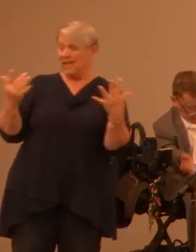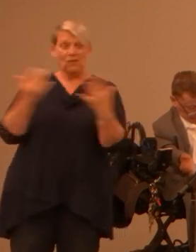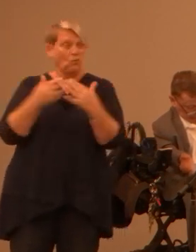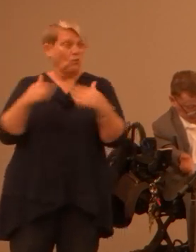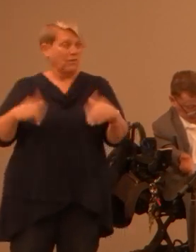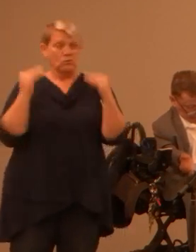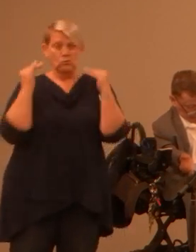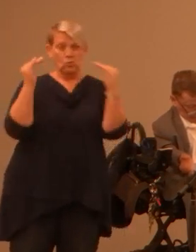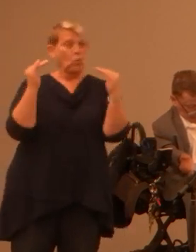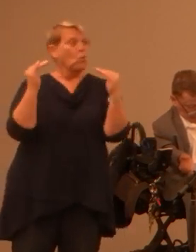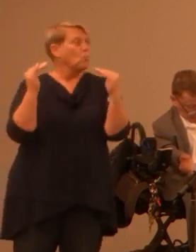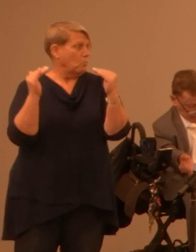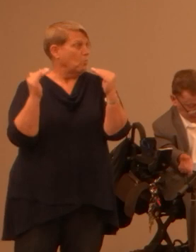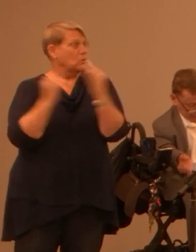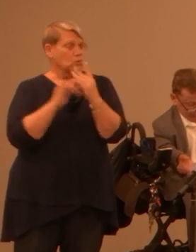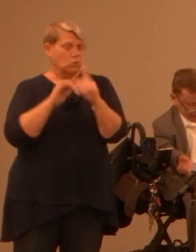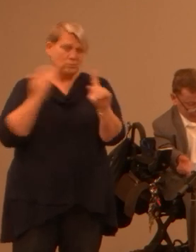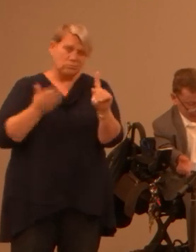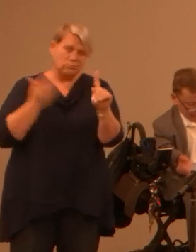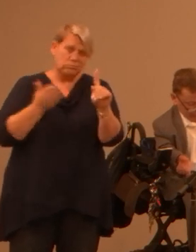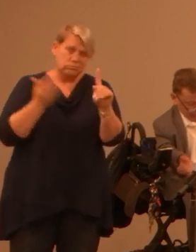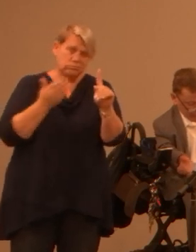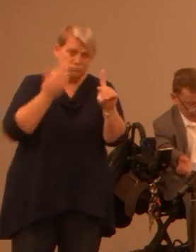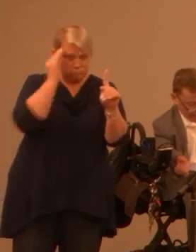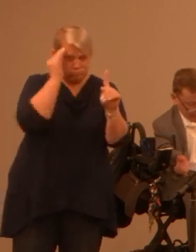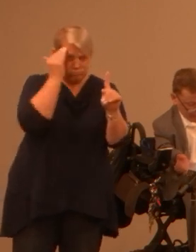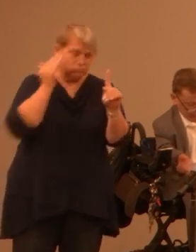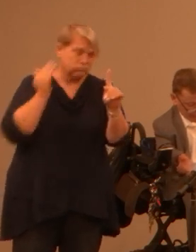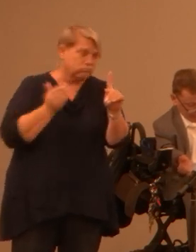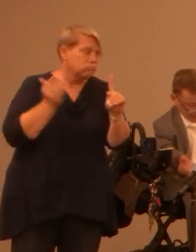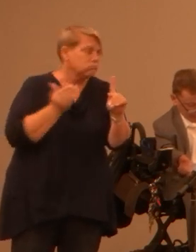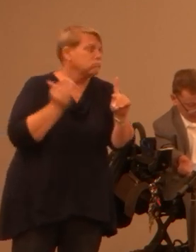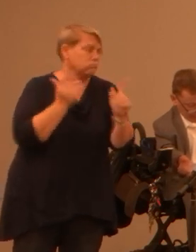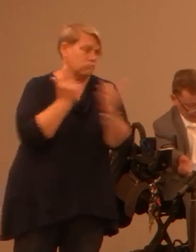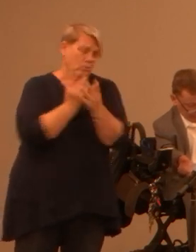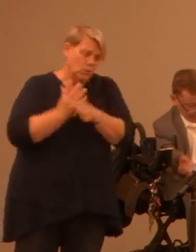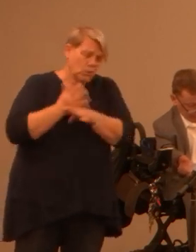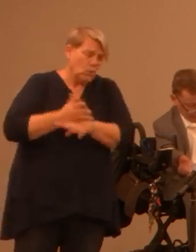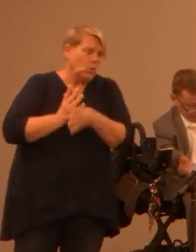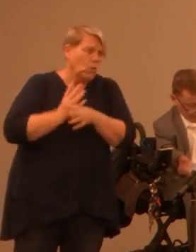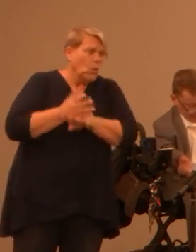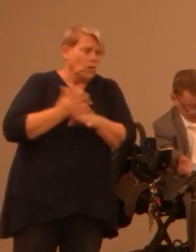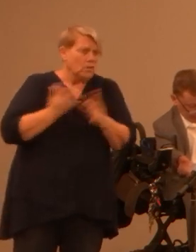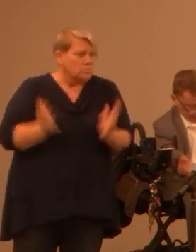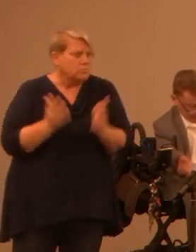to get where you are tonight has taken a lot of work convincing, a lot of work